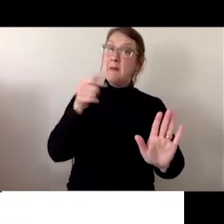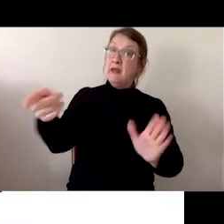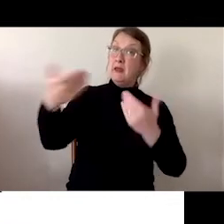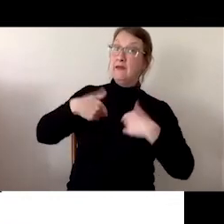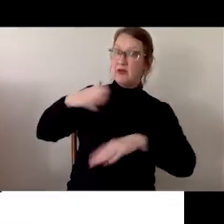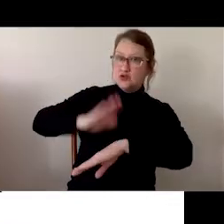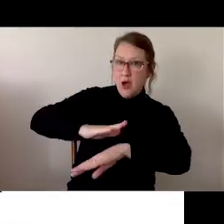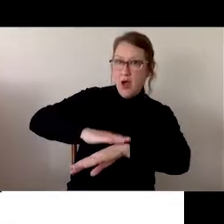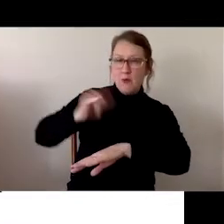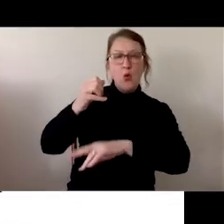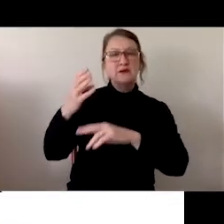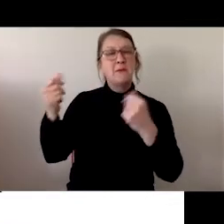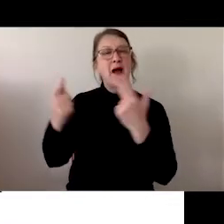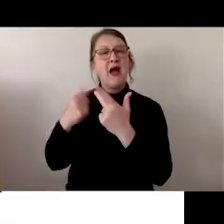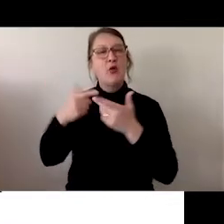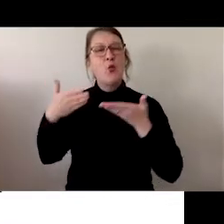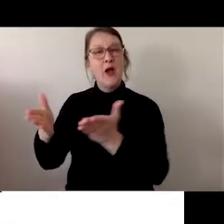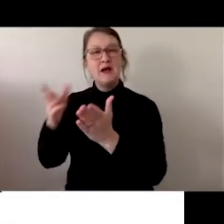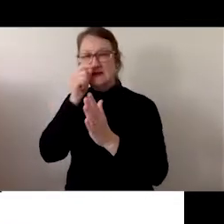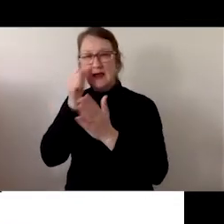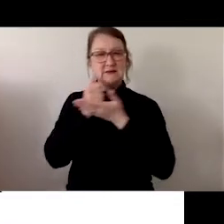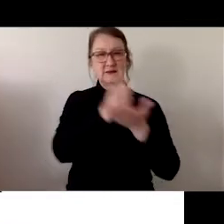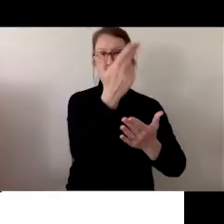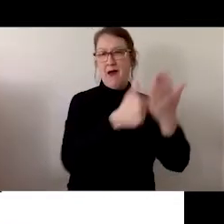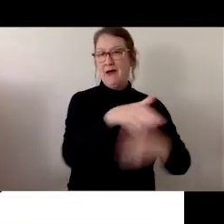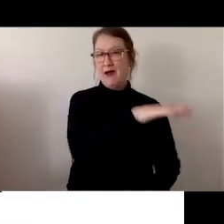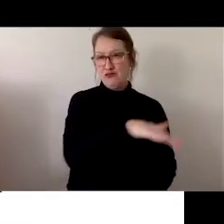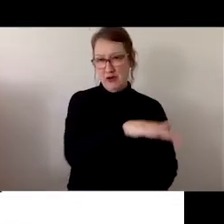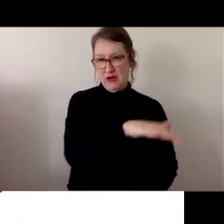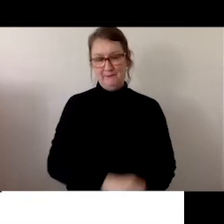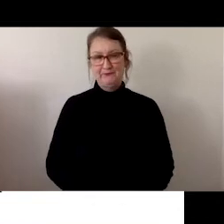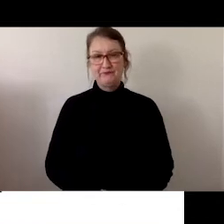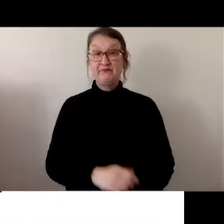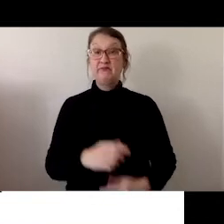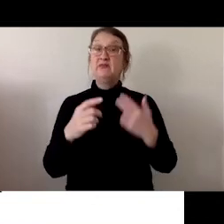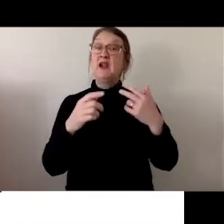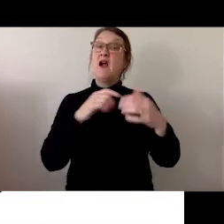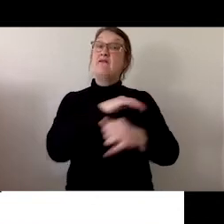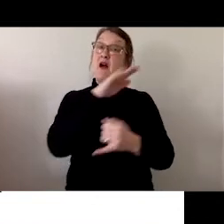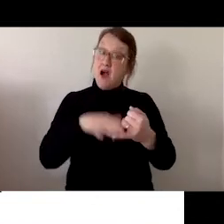A final suggestion might be to start exploring collaborative, creative partnerships